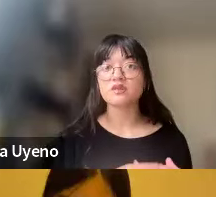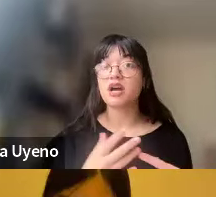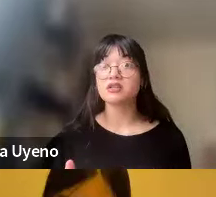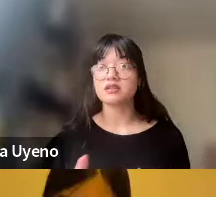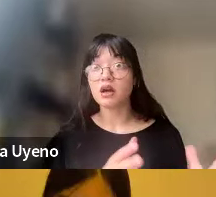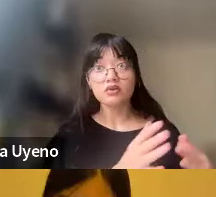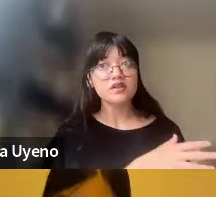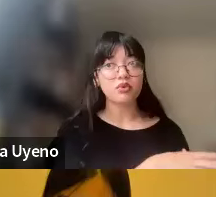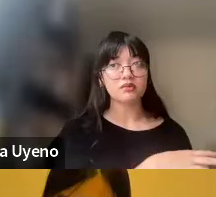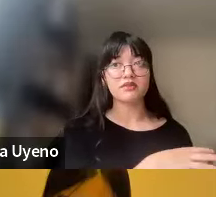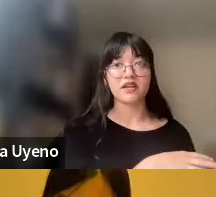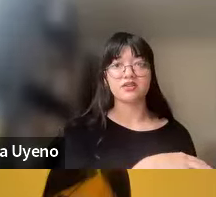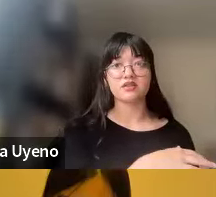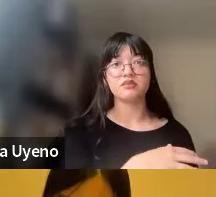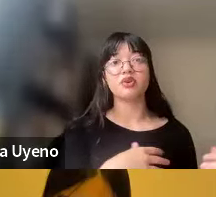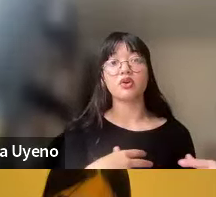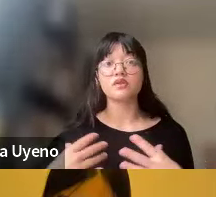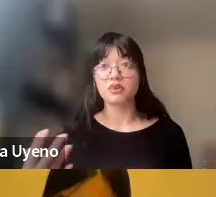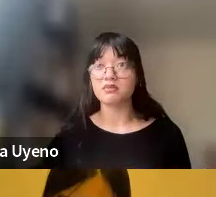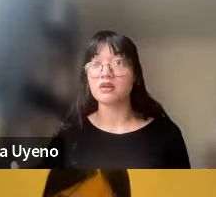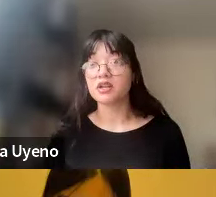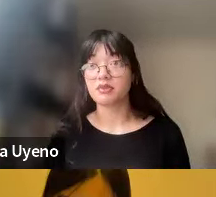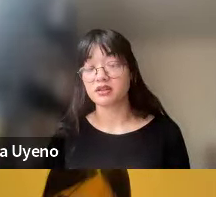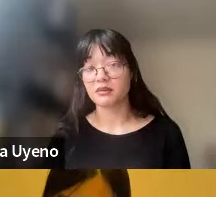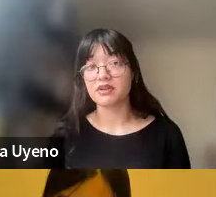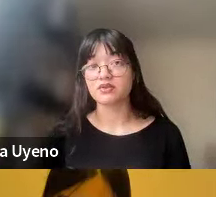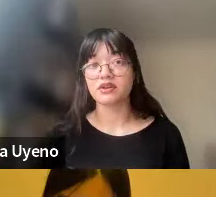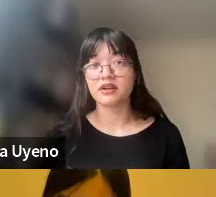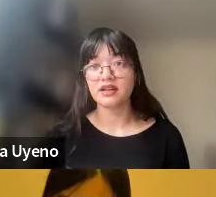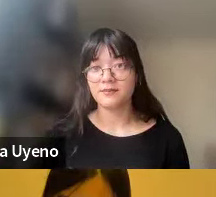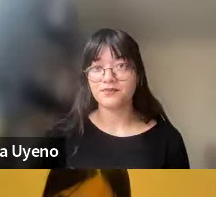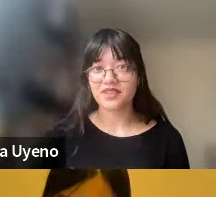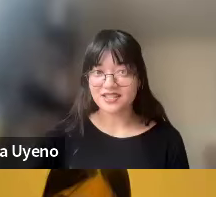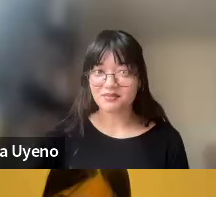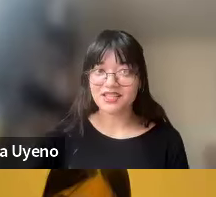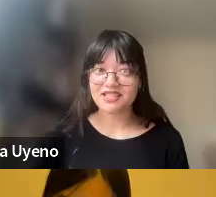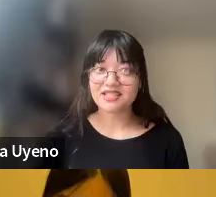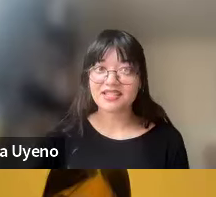and this supported me financially and made me a better lab mentor. Next slide, please.